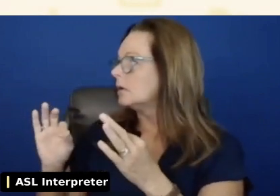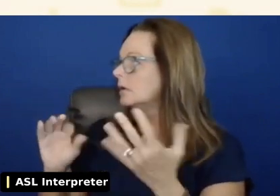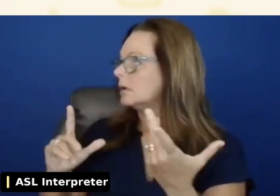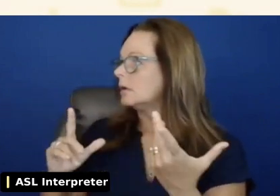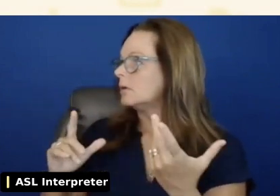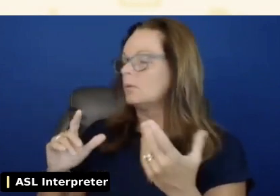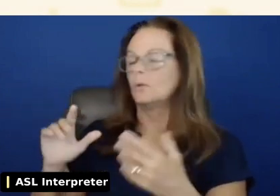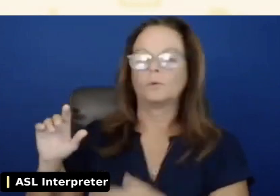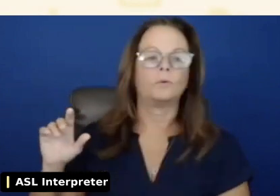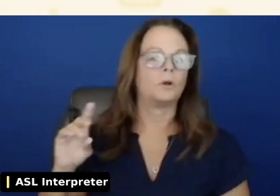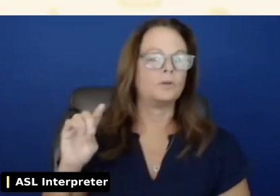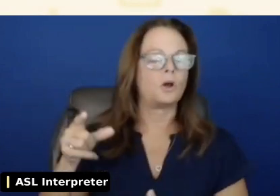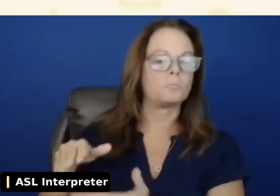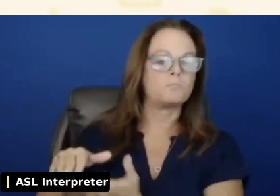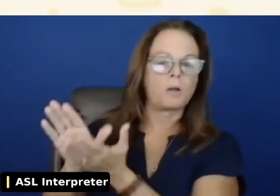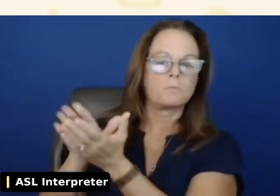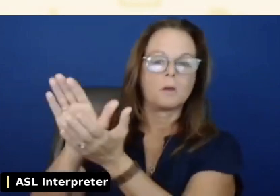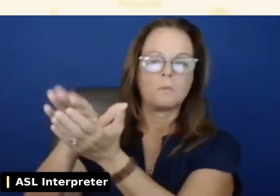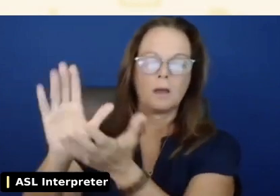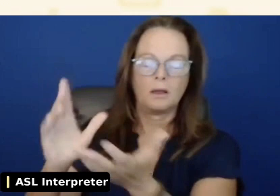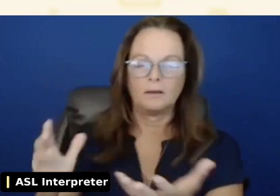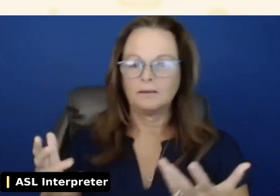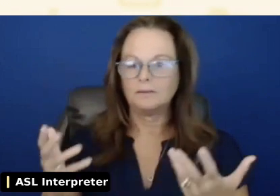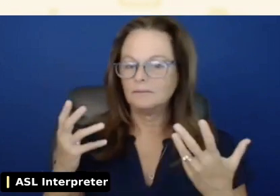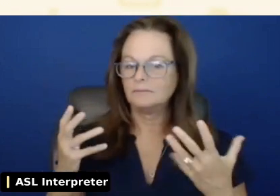and you're already distracted.